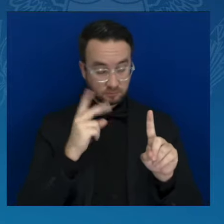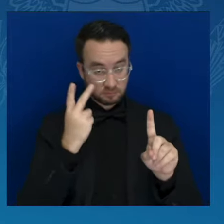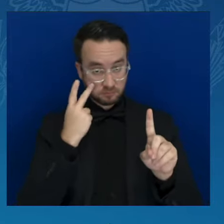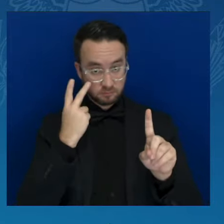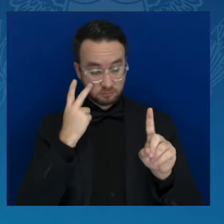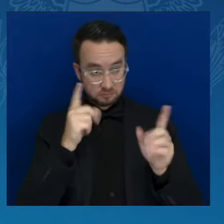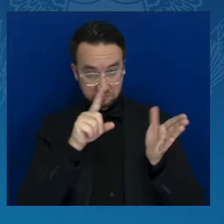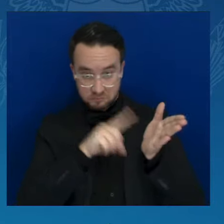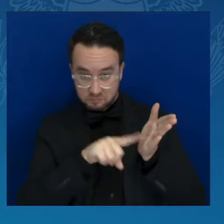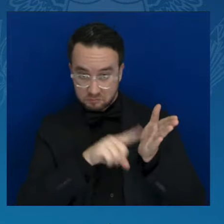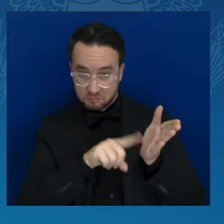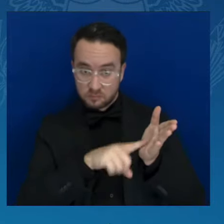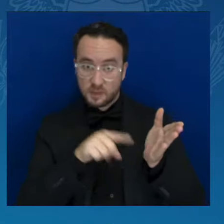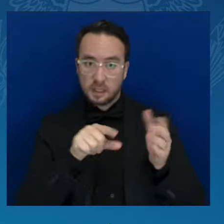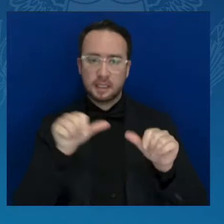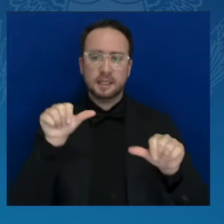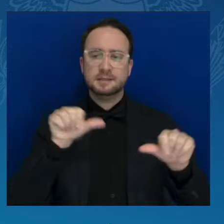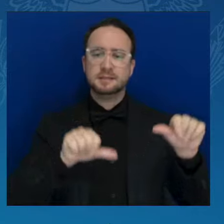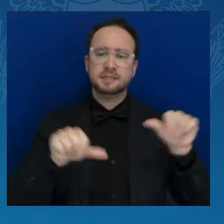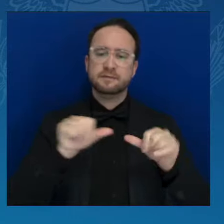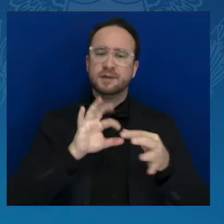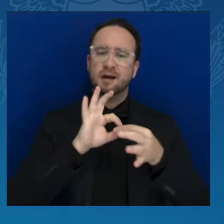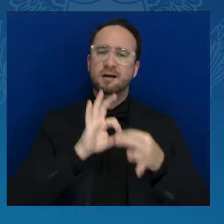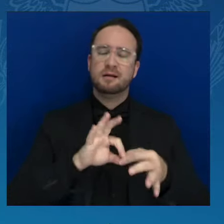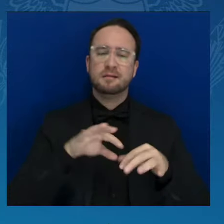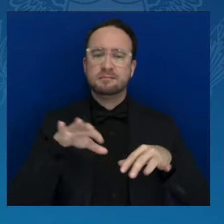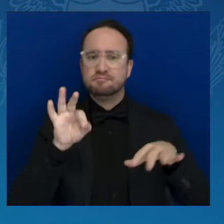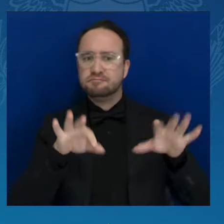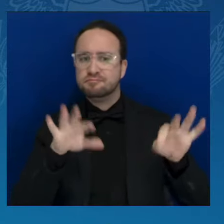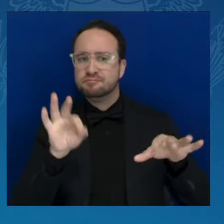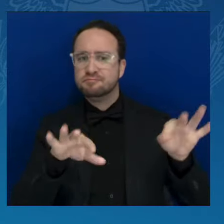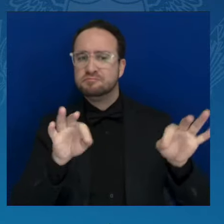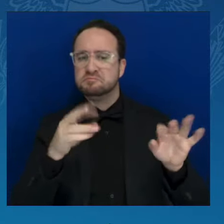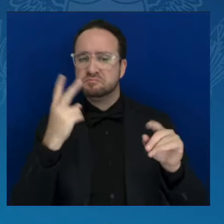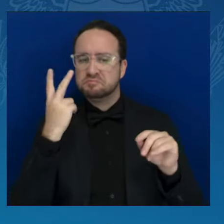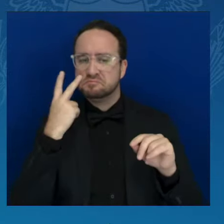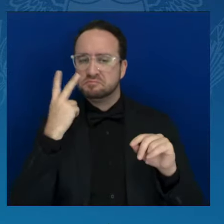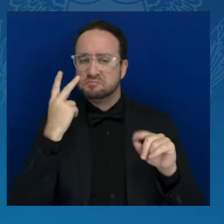On behalf of Canada, the Canadian Space Agency, and the entire Artemus II crew,